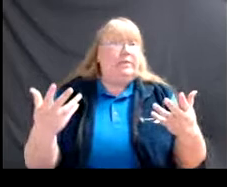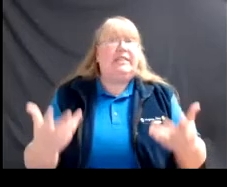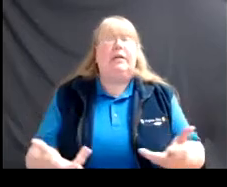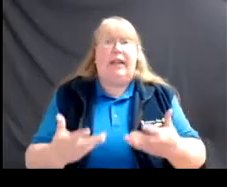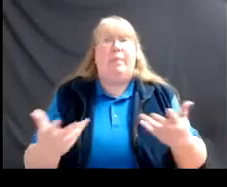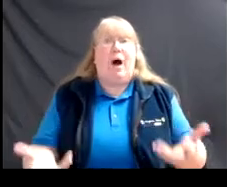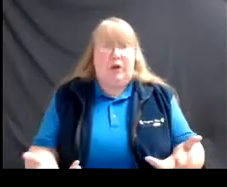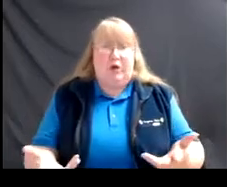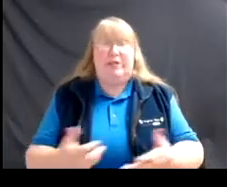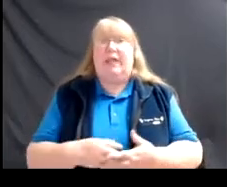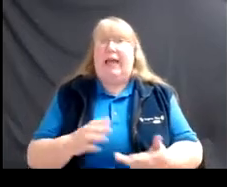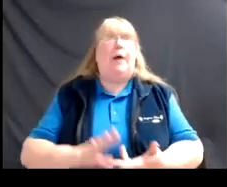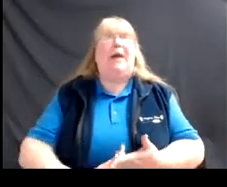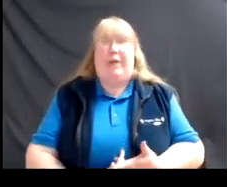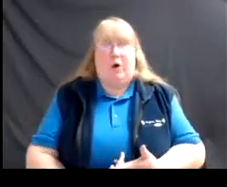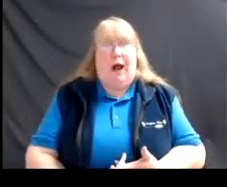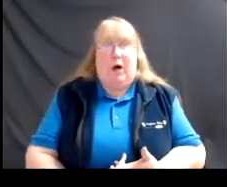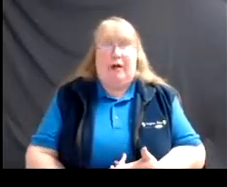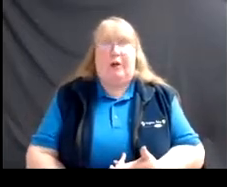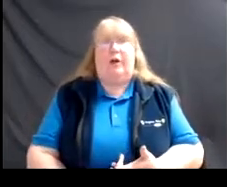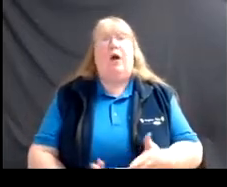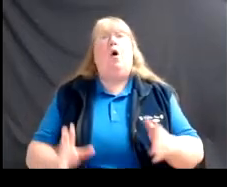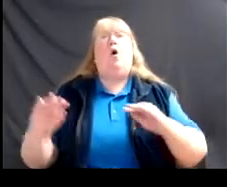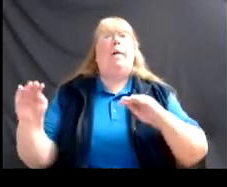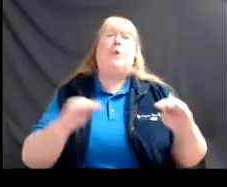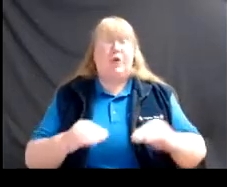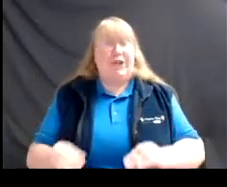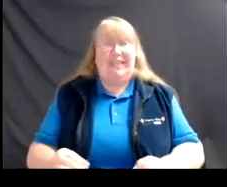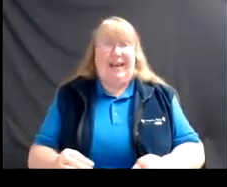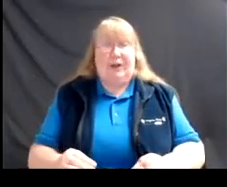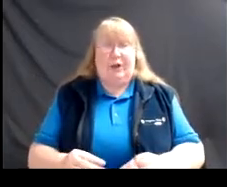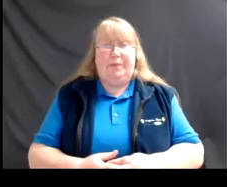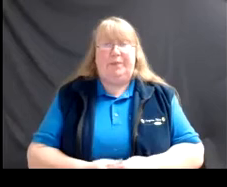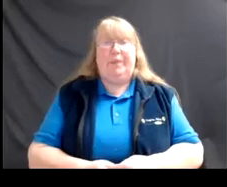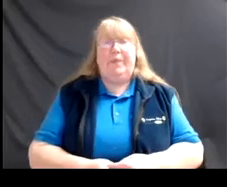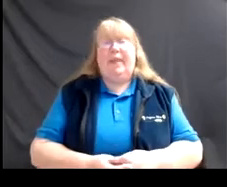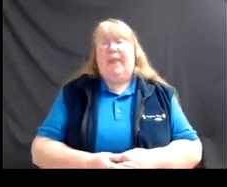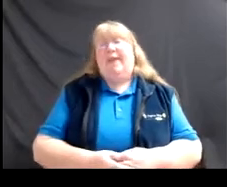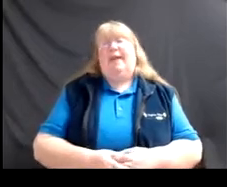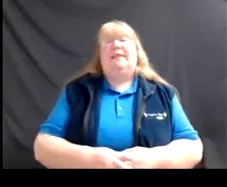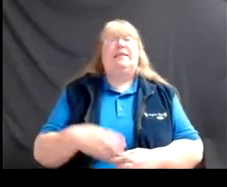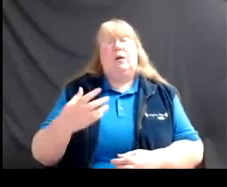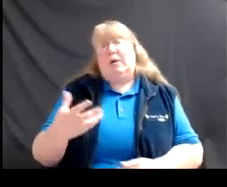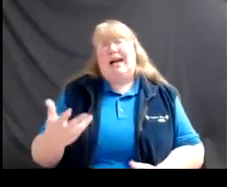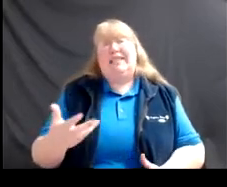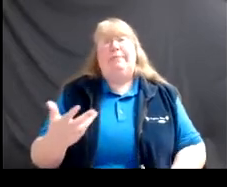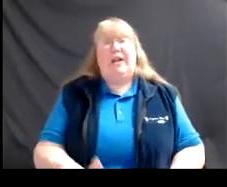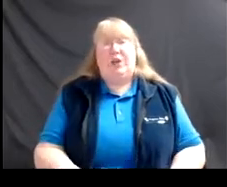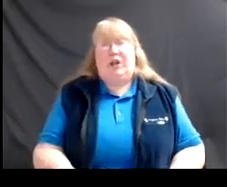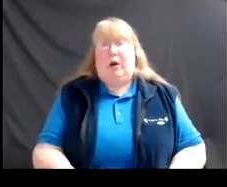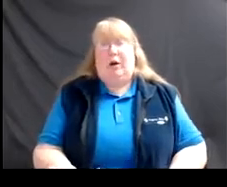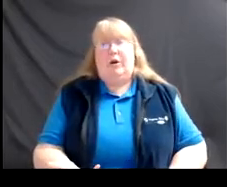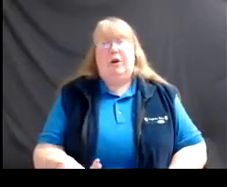signaling monitors, like a baby cry monitor or a motion detector. This also has a bed shaker